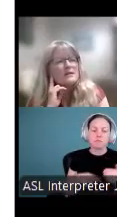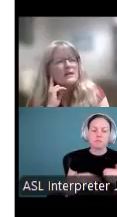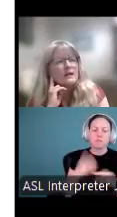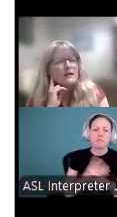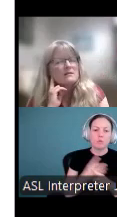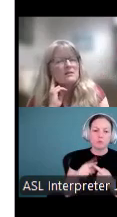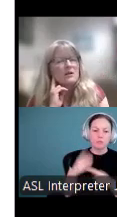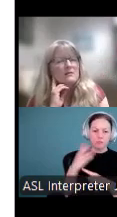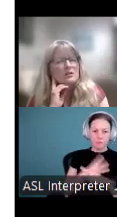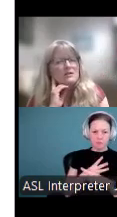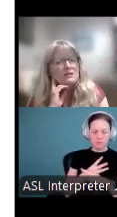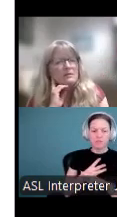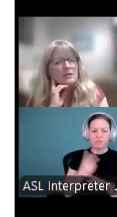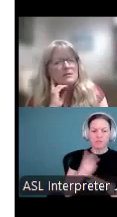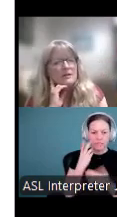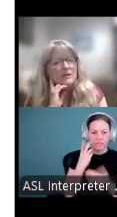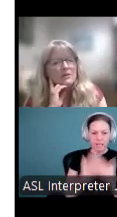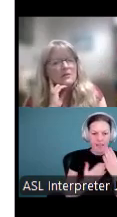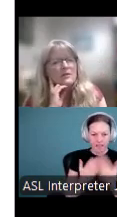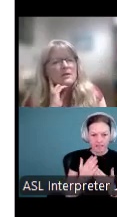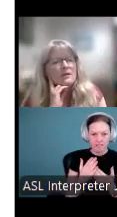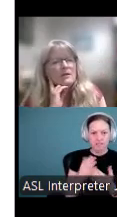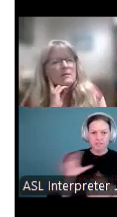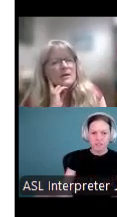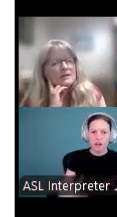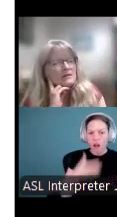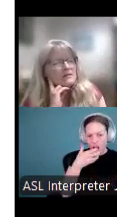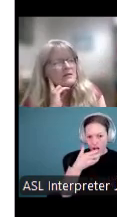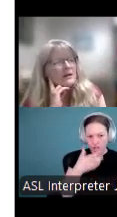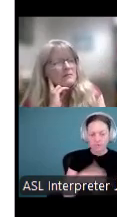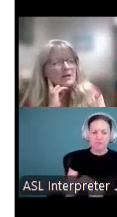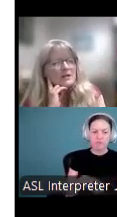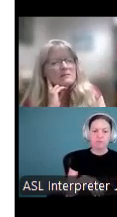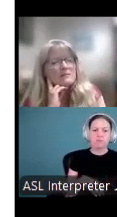to see hands and objects coming to mouth by six to nine months,